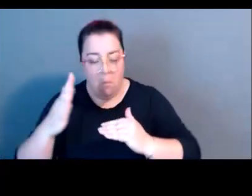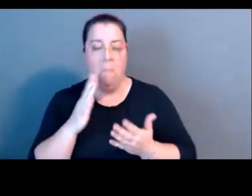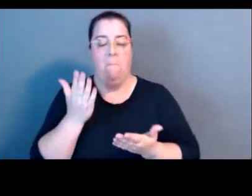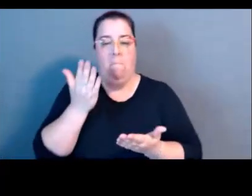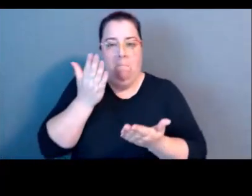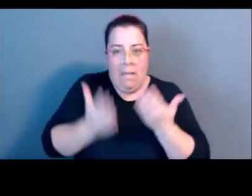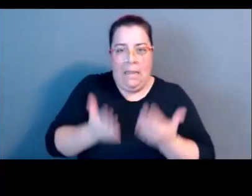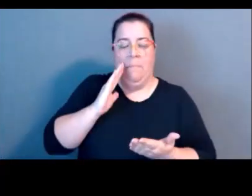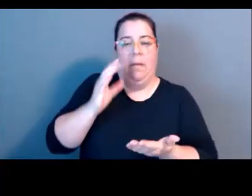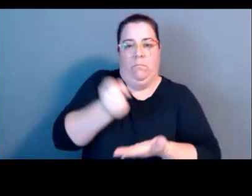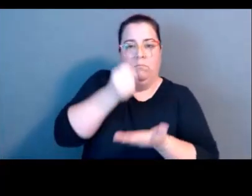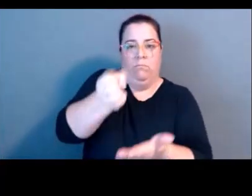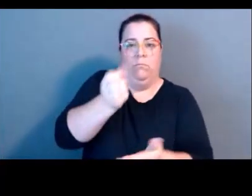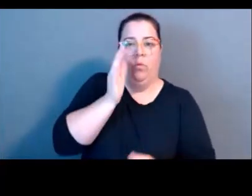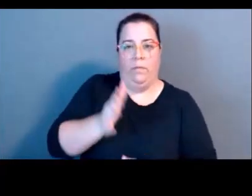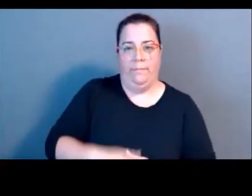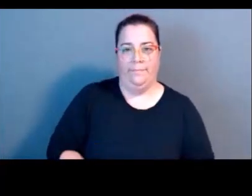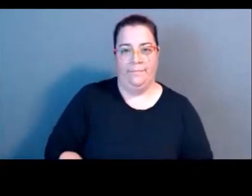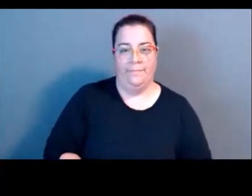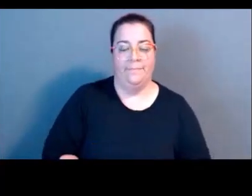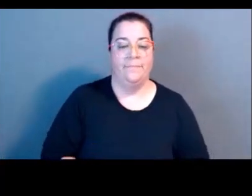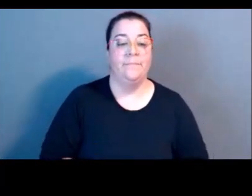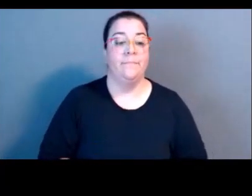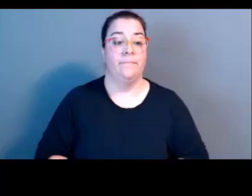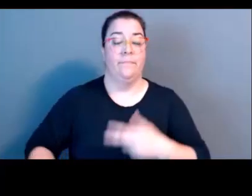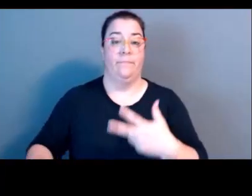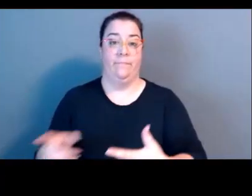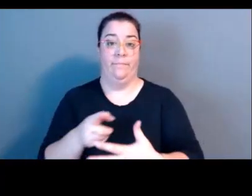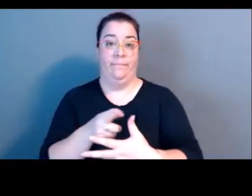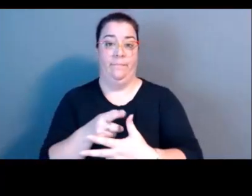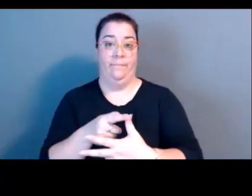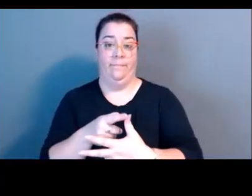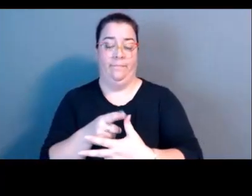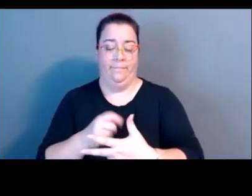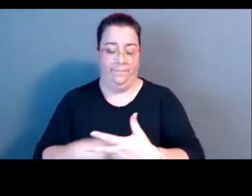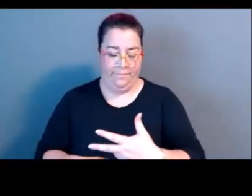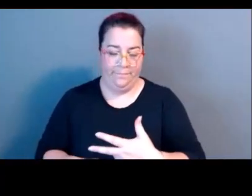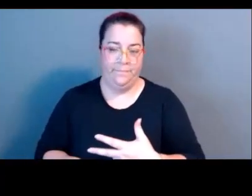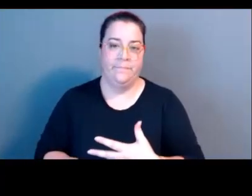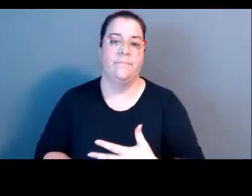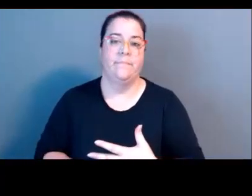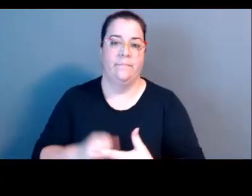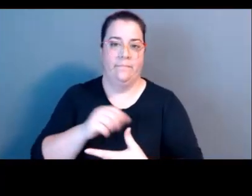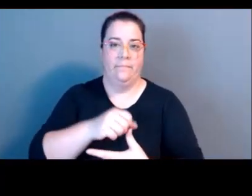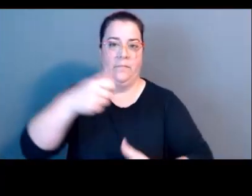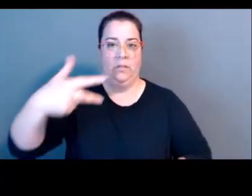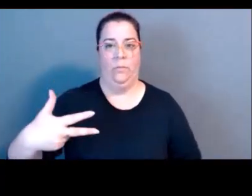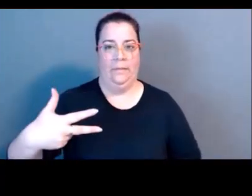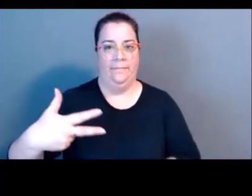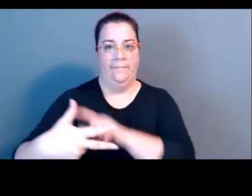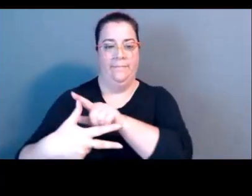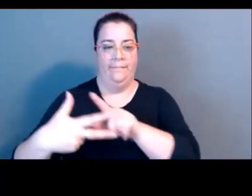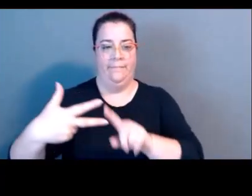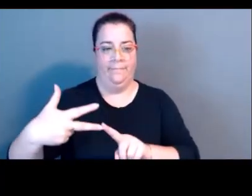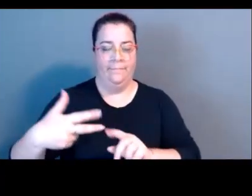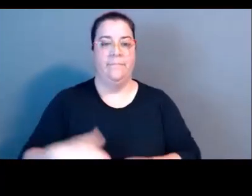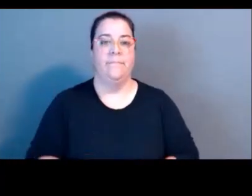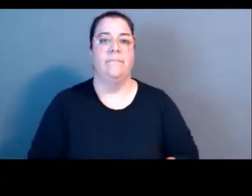Let's look at Relevance. There are three sub-criteria. Here we want you to think about the artistic quality of your previous work and